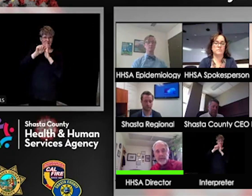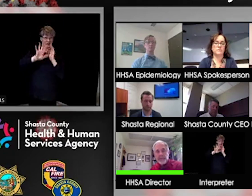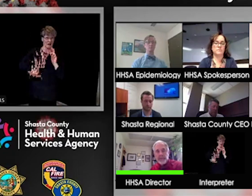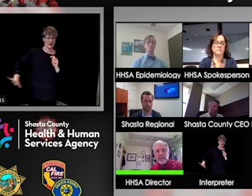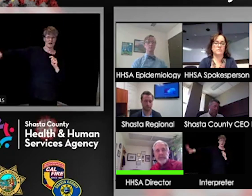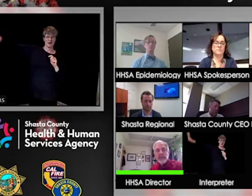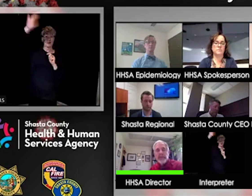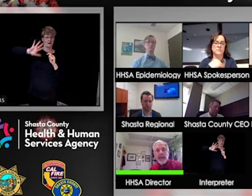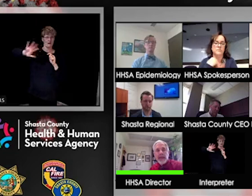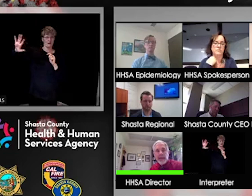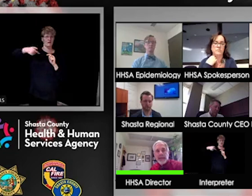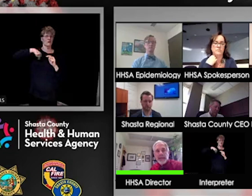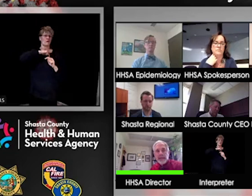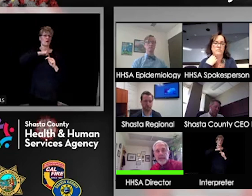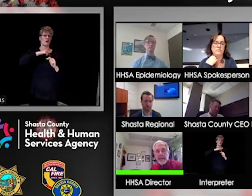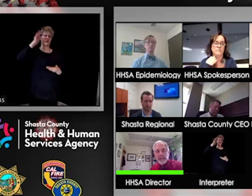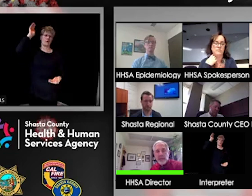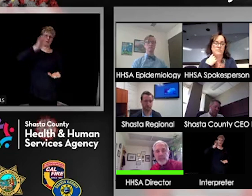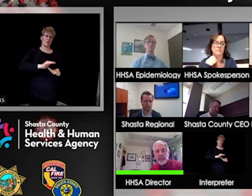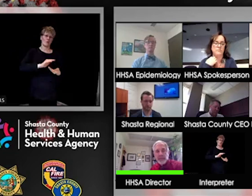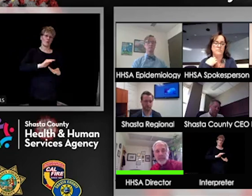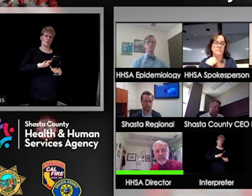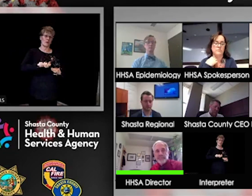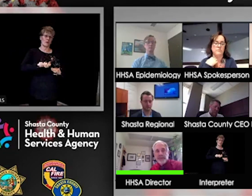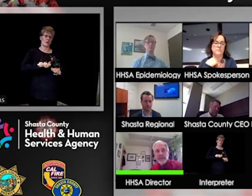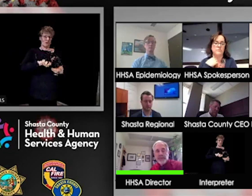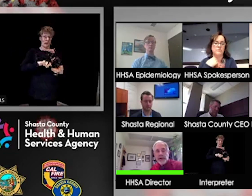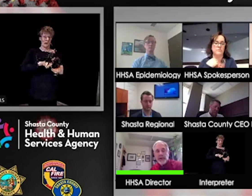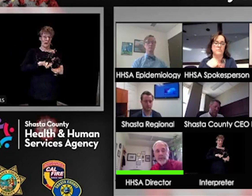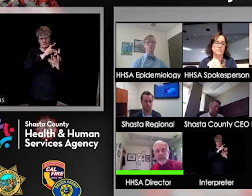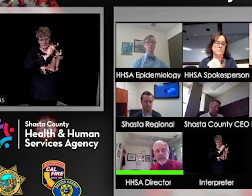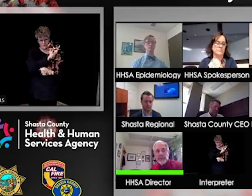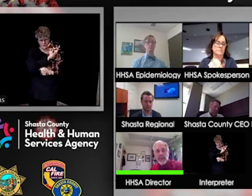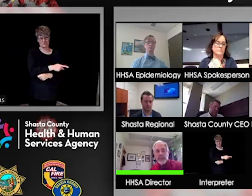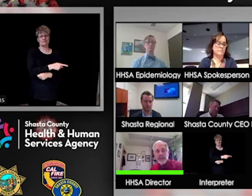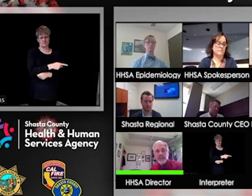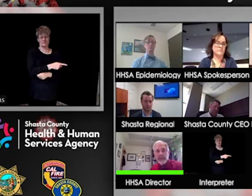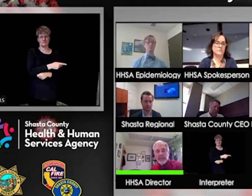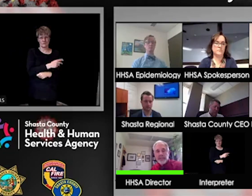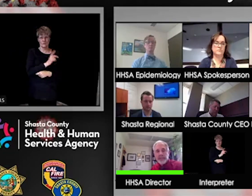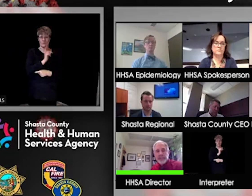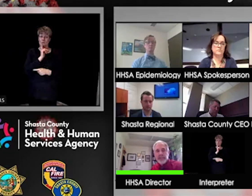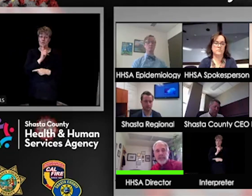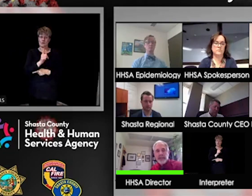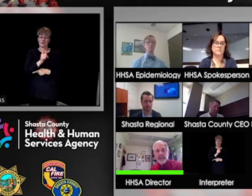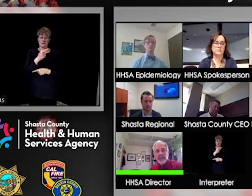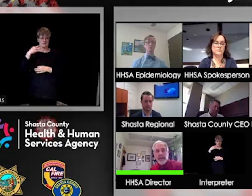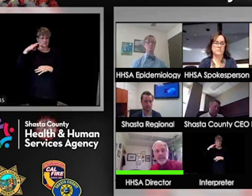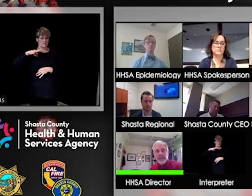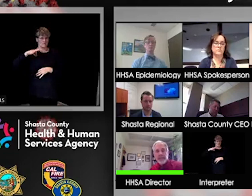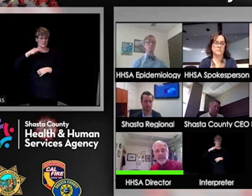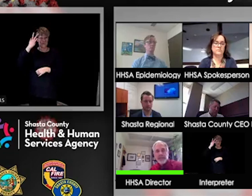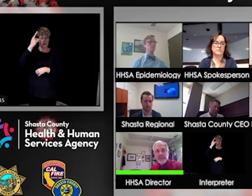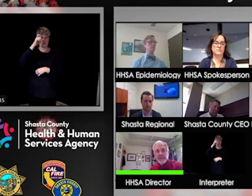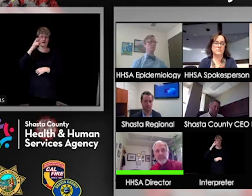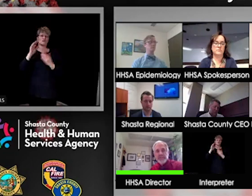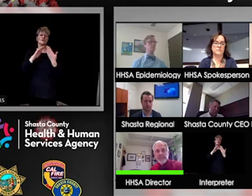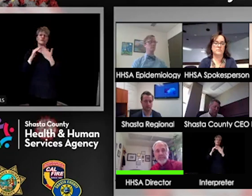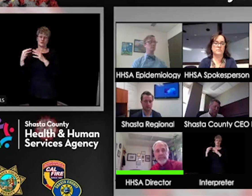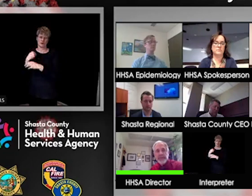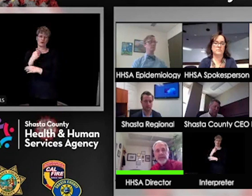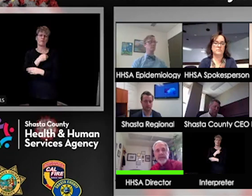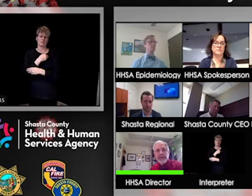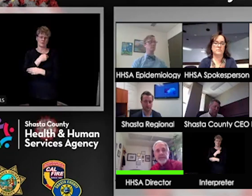our benefit and so many of our people have been saved from getting infected. I just want